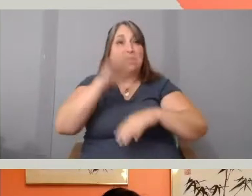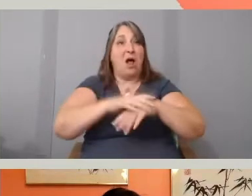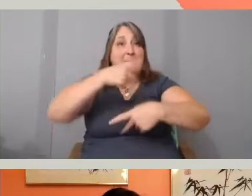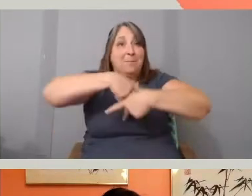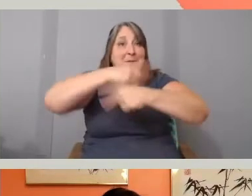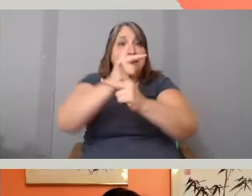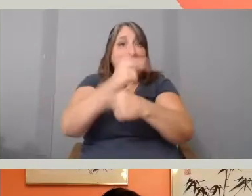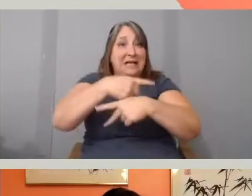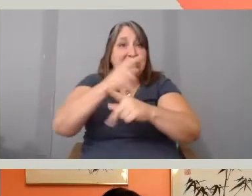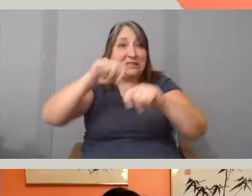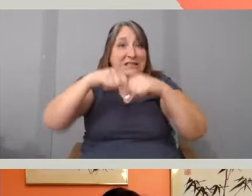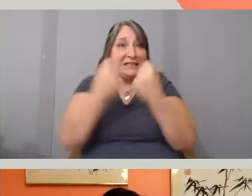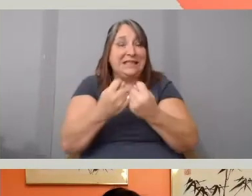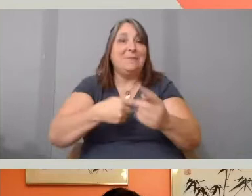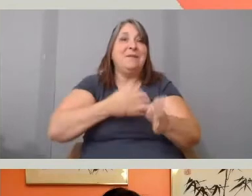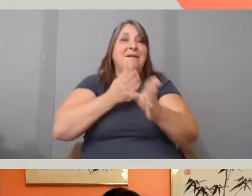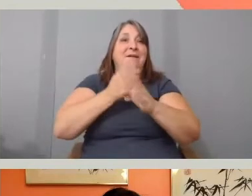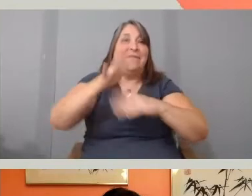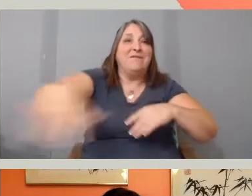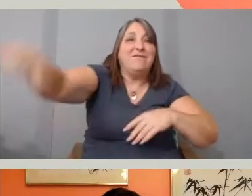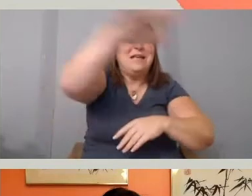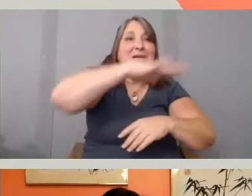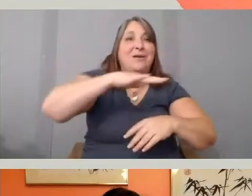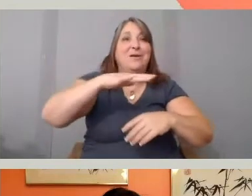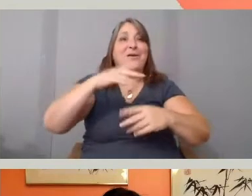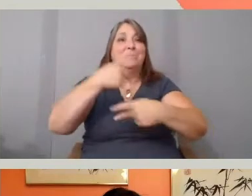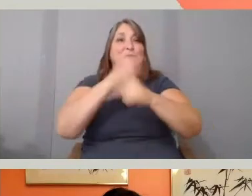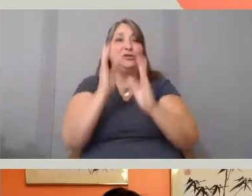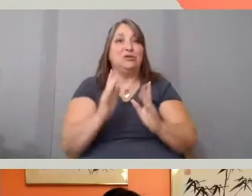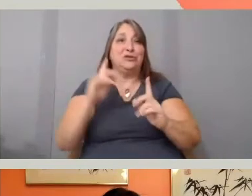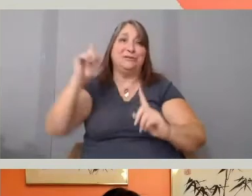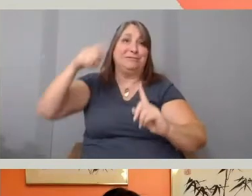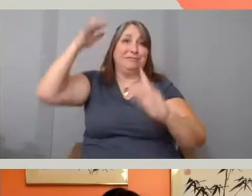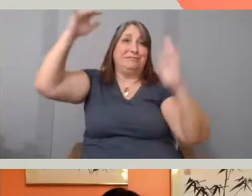so all of the field producers down to the sound people,